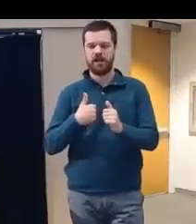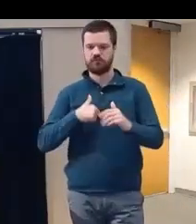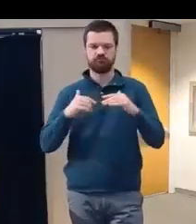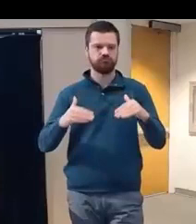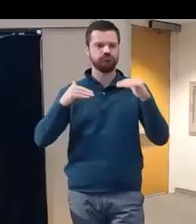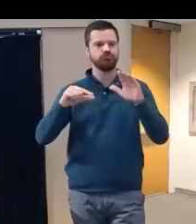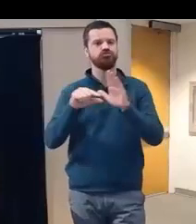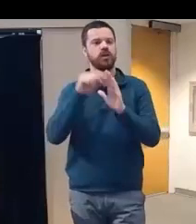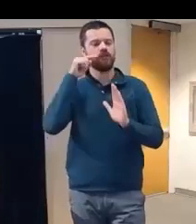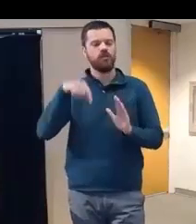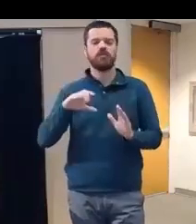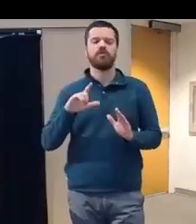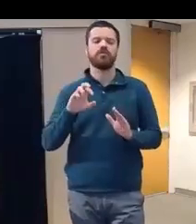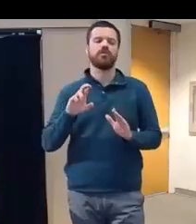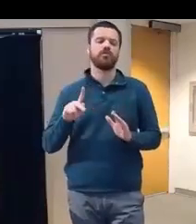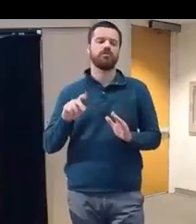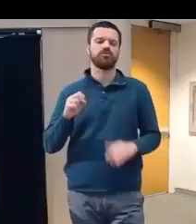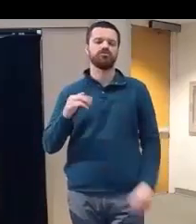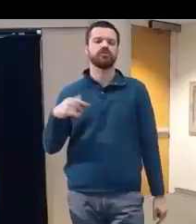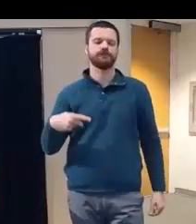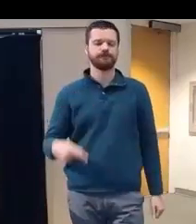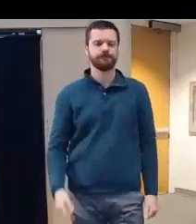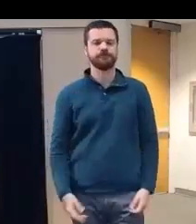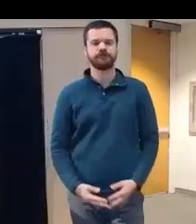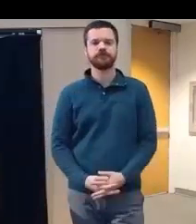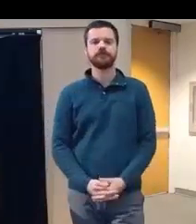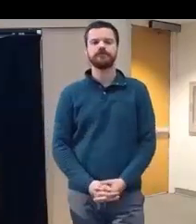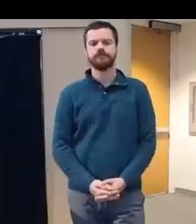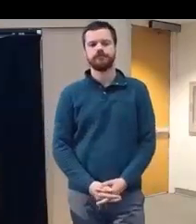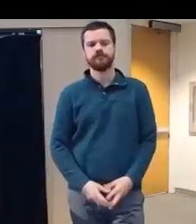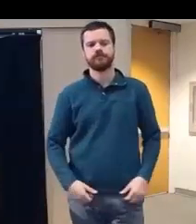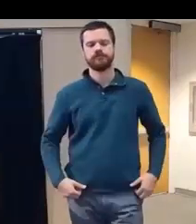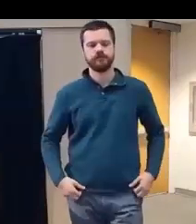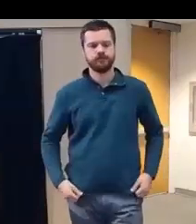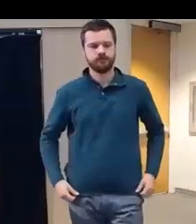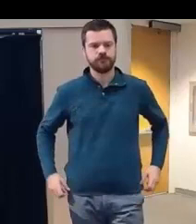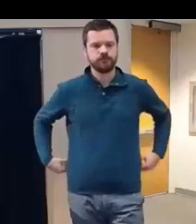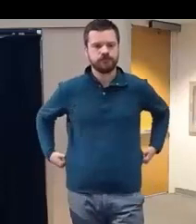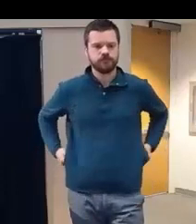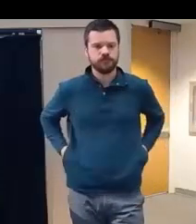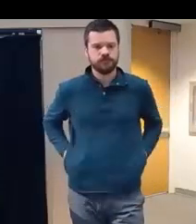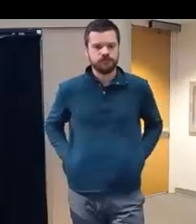clerkships even better than it than it was um so a few years ago we de-identified all of the grading